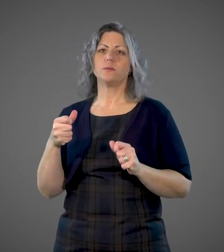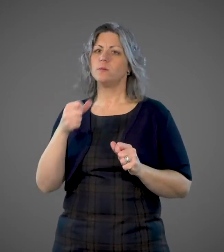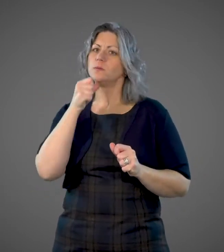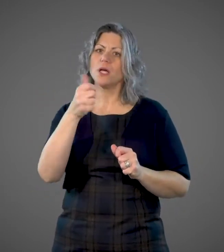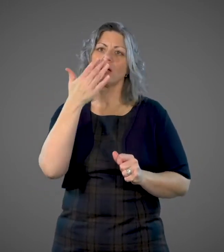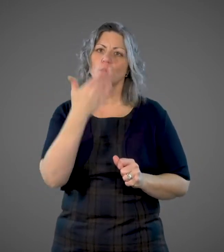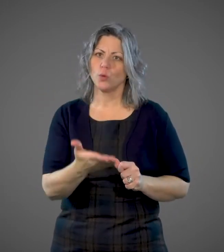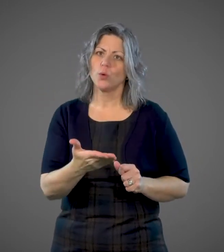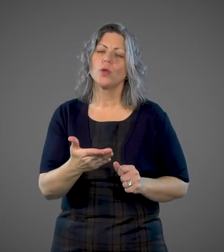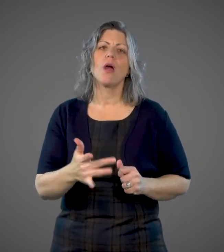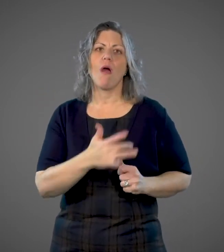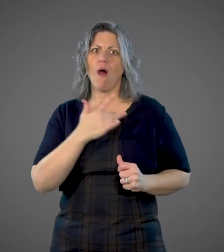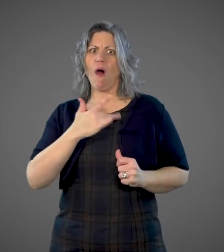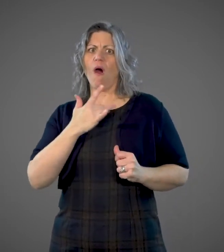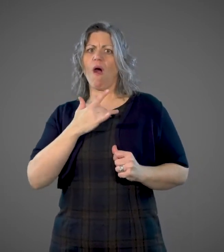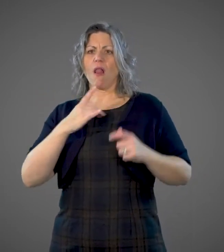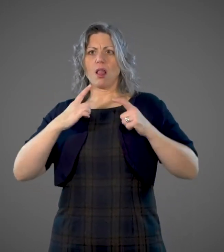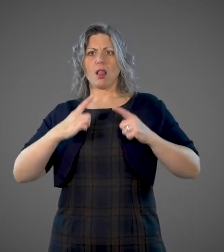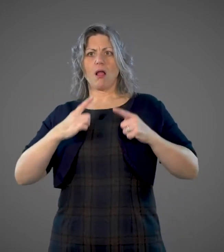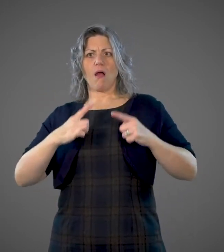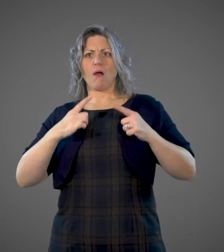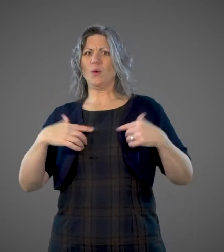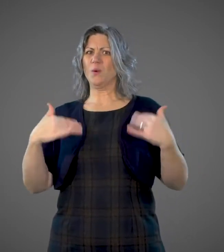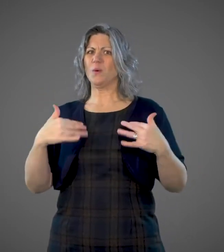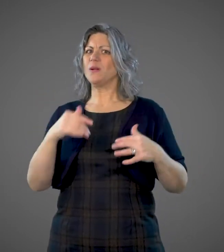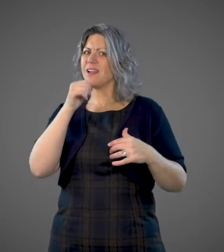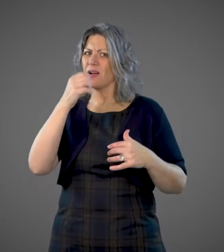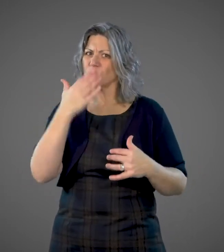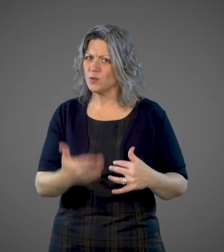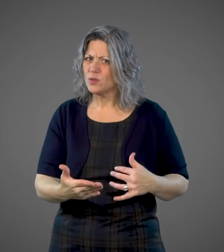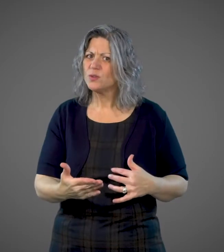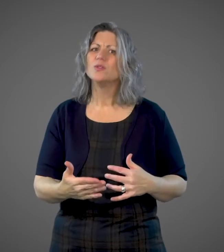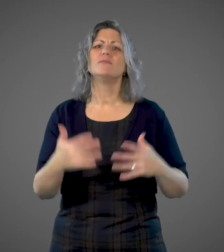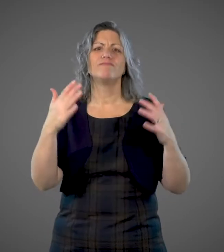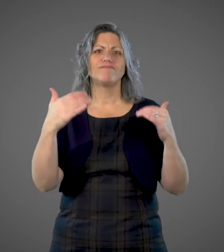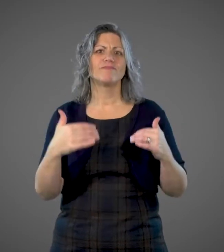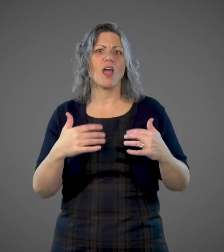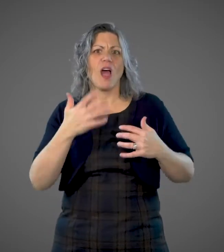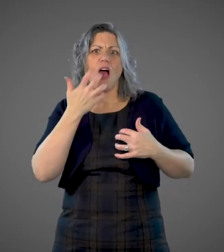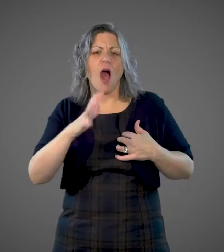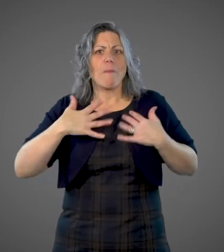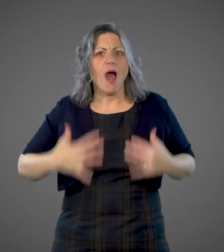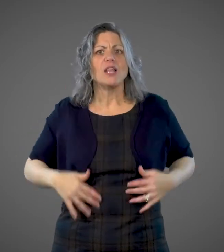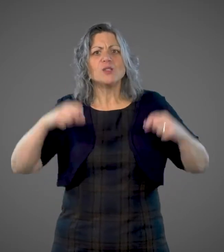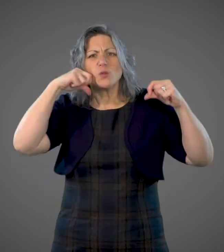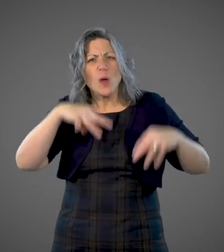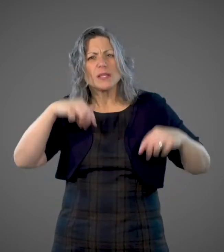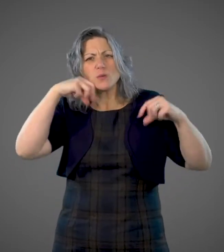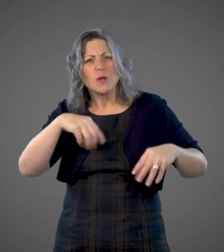which is not good for your heart and lungs. If your body is overheated and you sweat a lot,